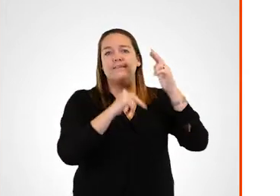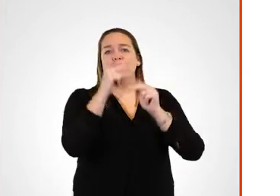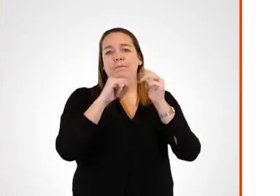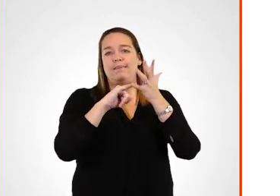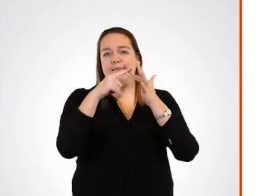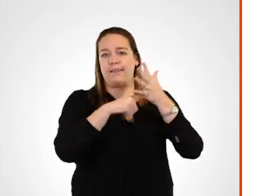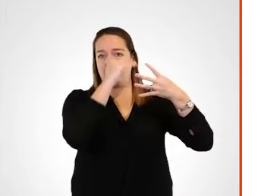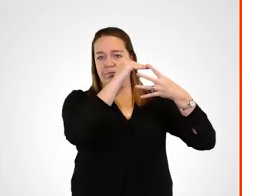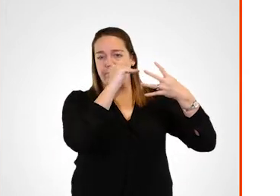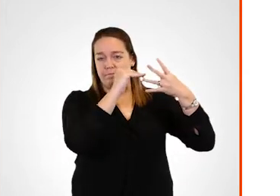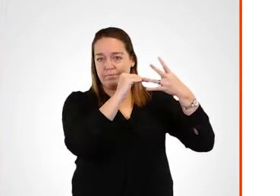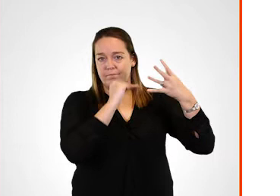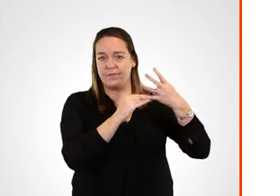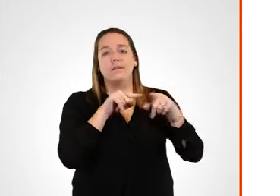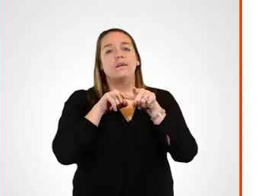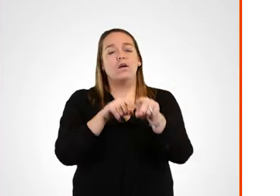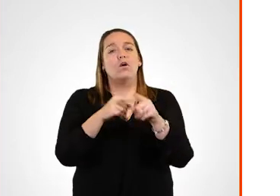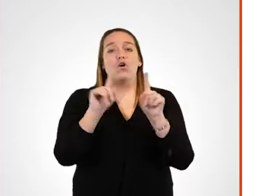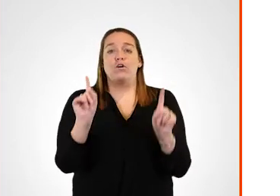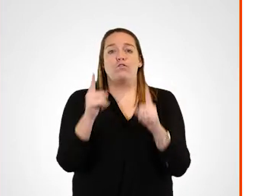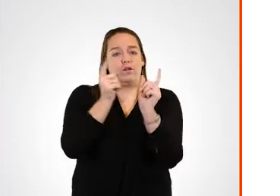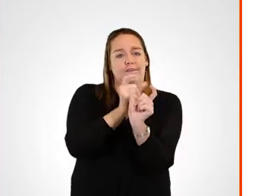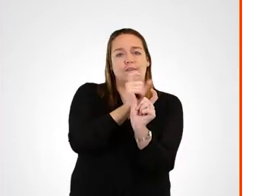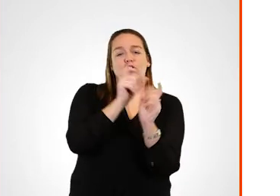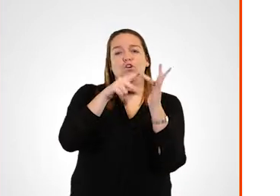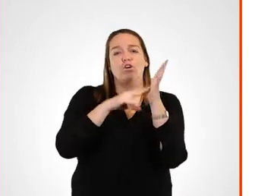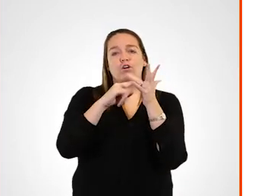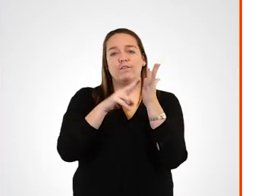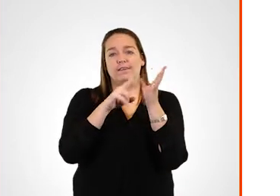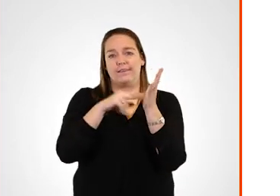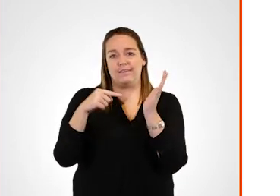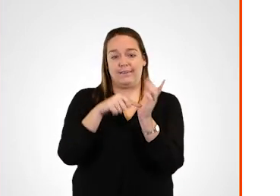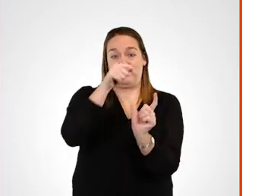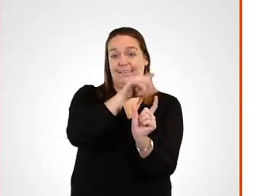based on the initial consonants and each word was imitated three times